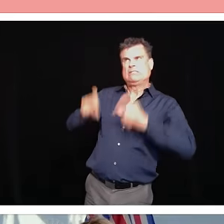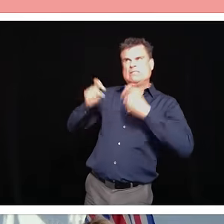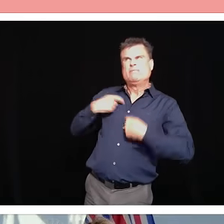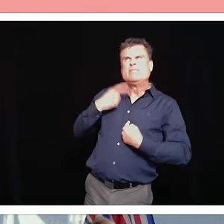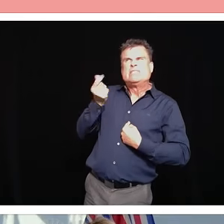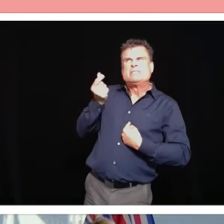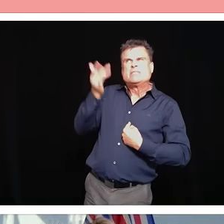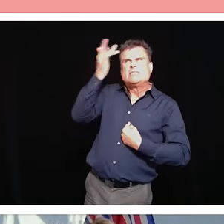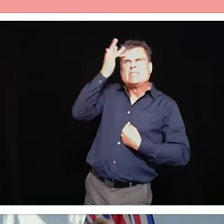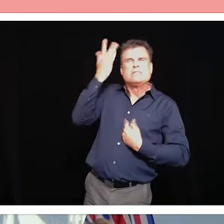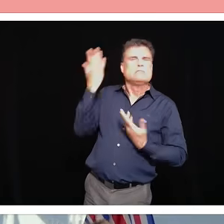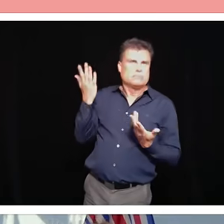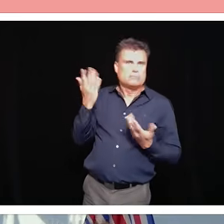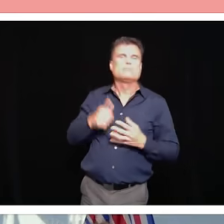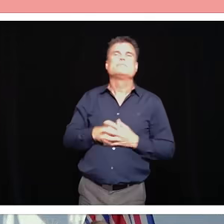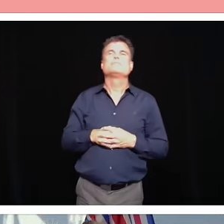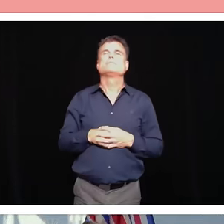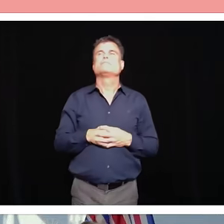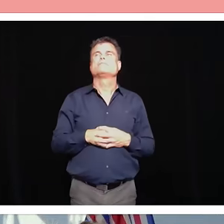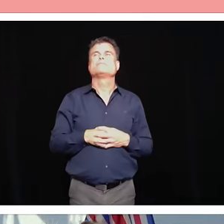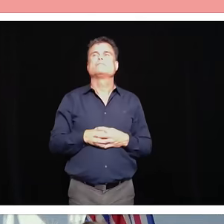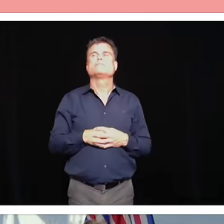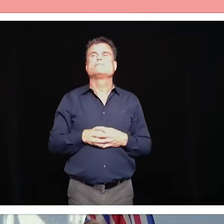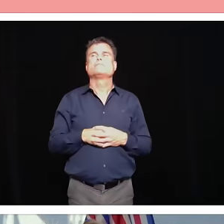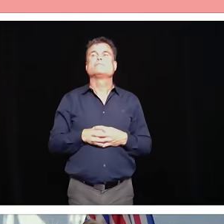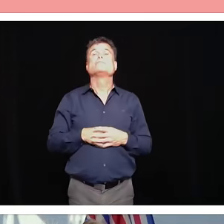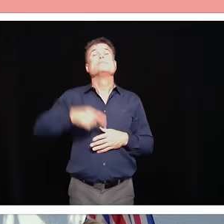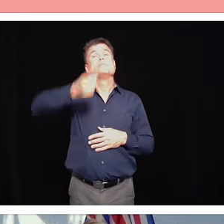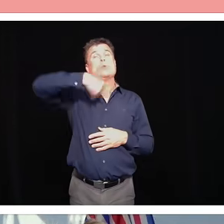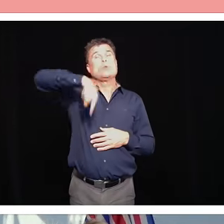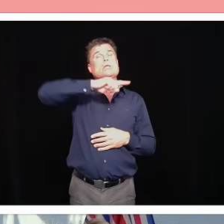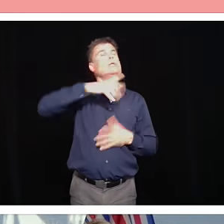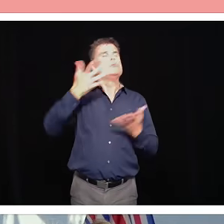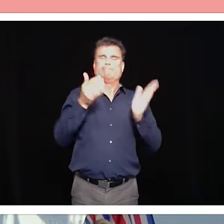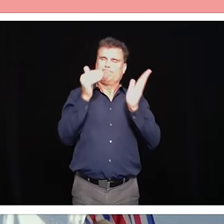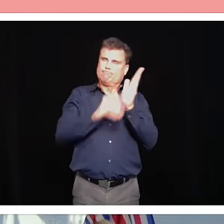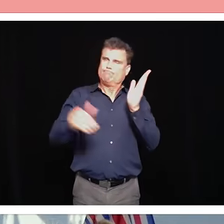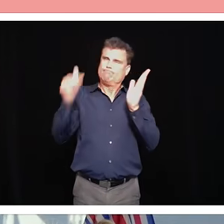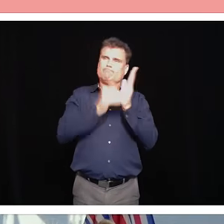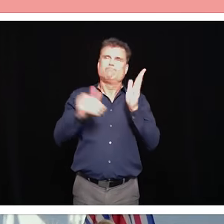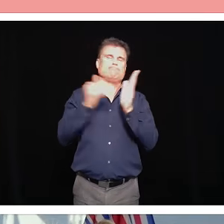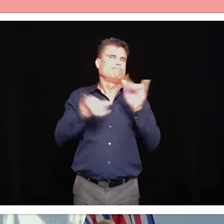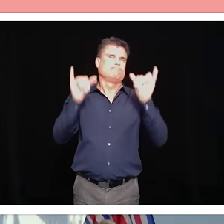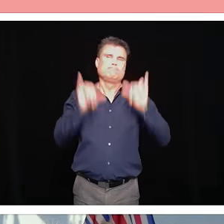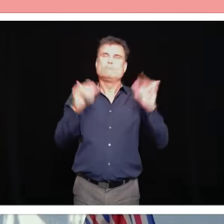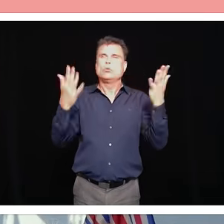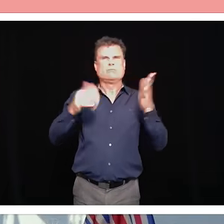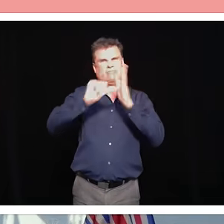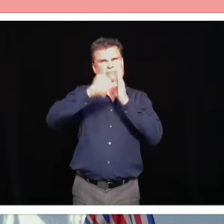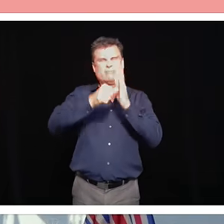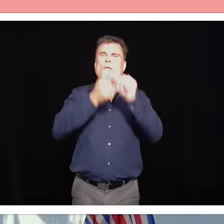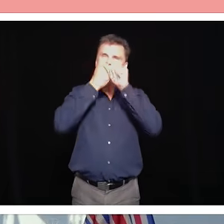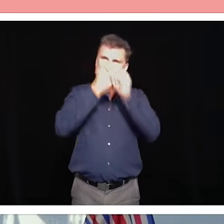And we've had some challenges in some parts well.